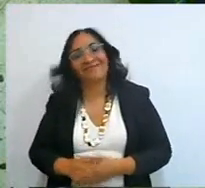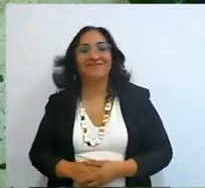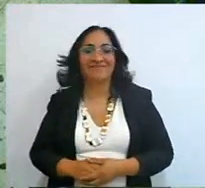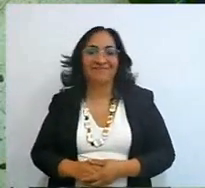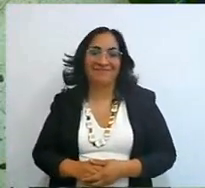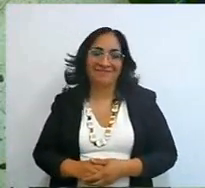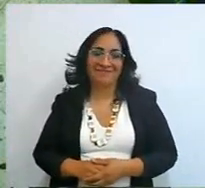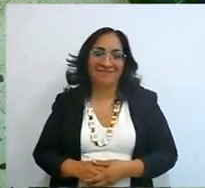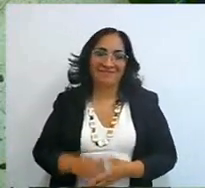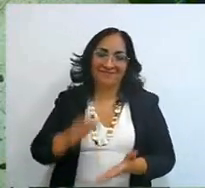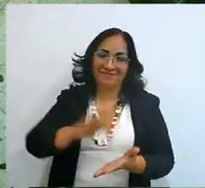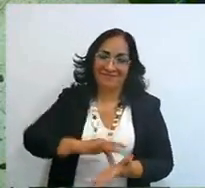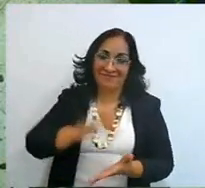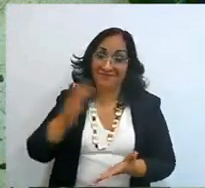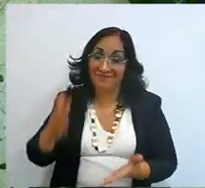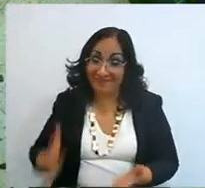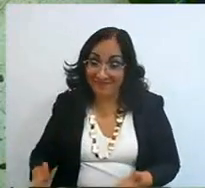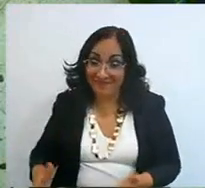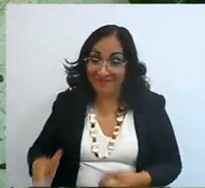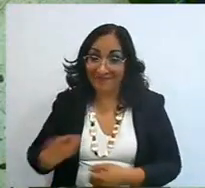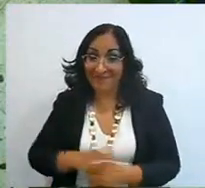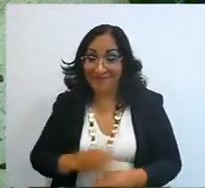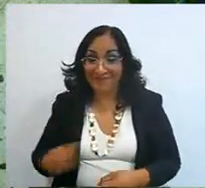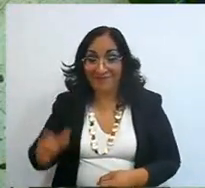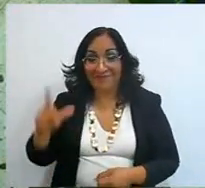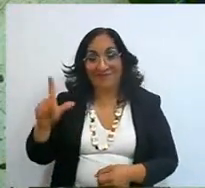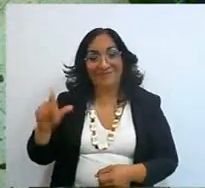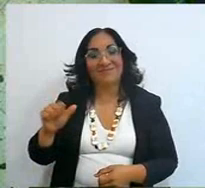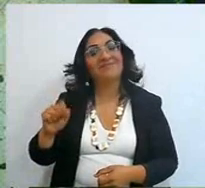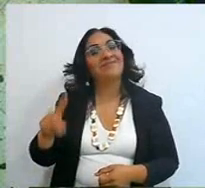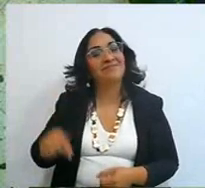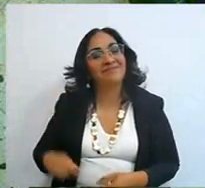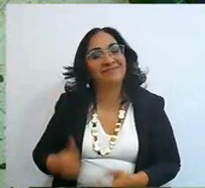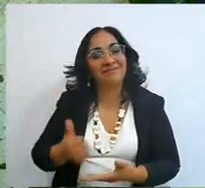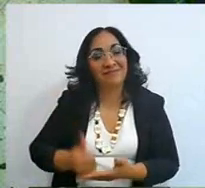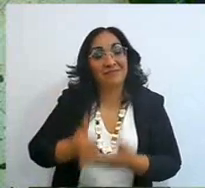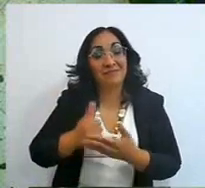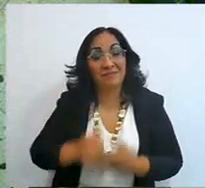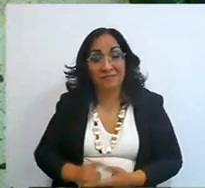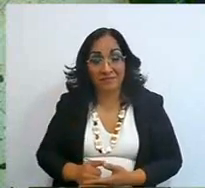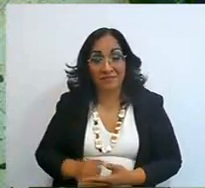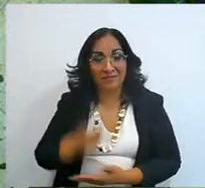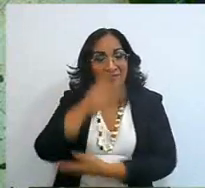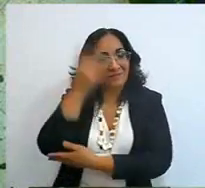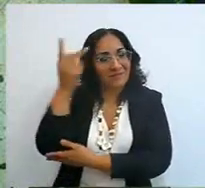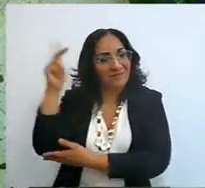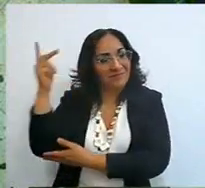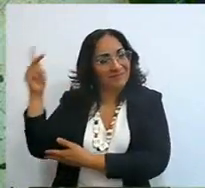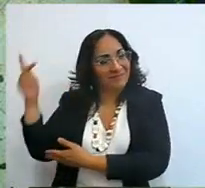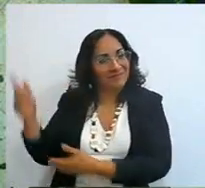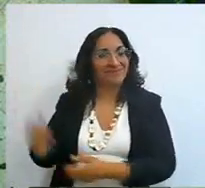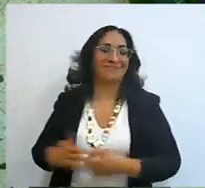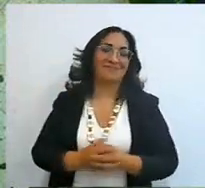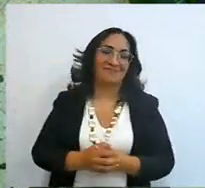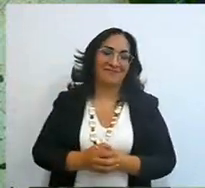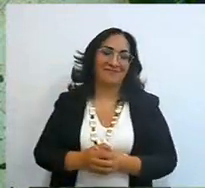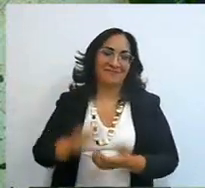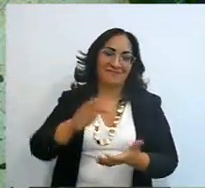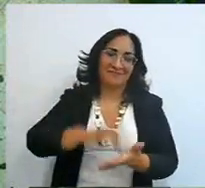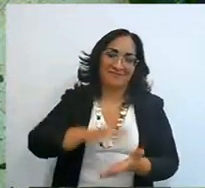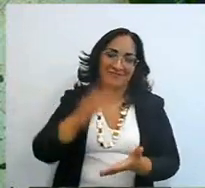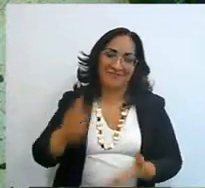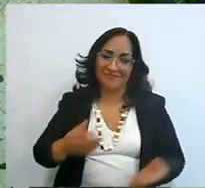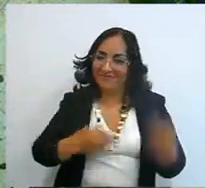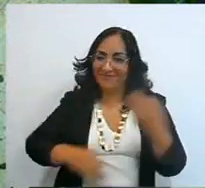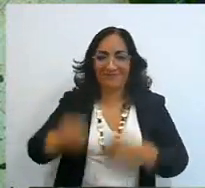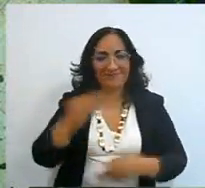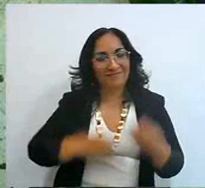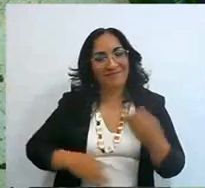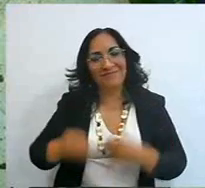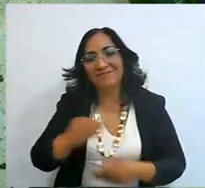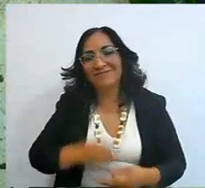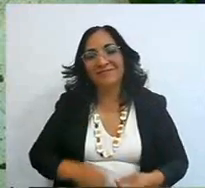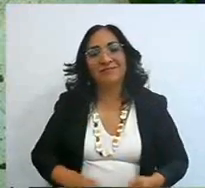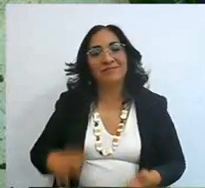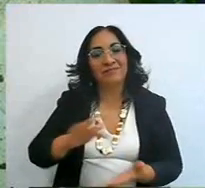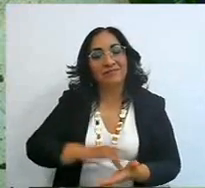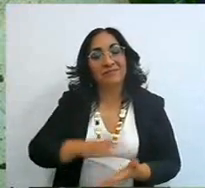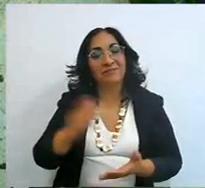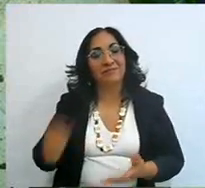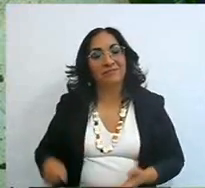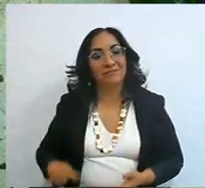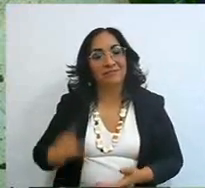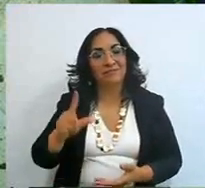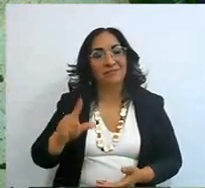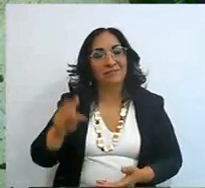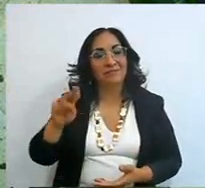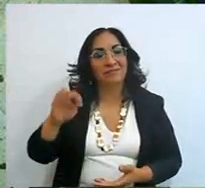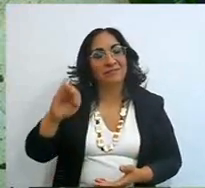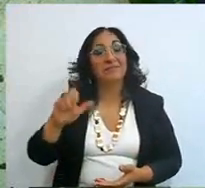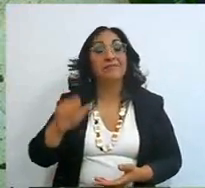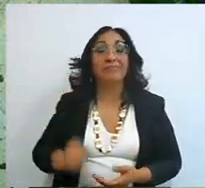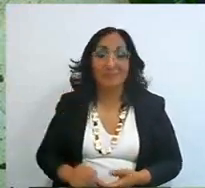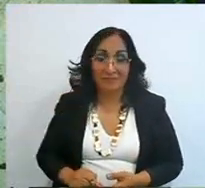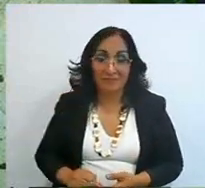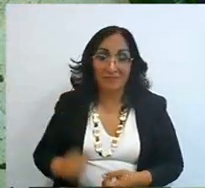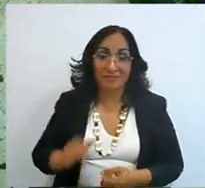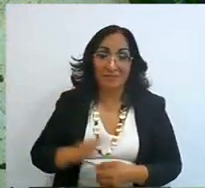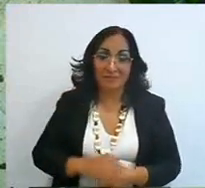there, clean gardens and everything, grass, everything, thank you, and thank you Vanessa, thank you Luis, for this place in this house,